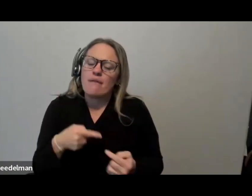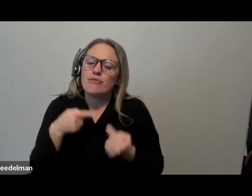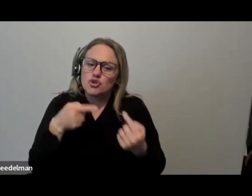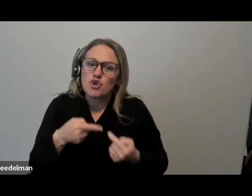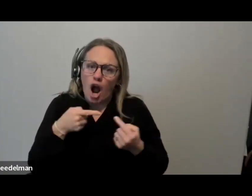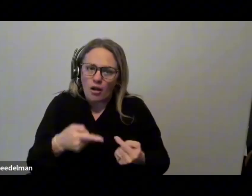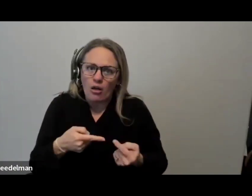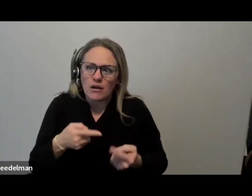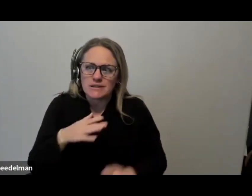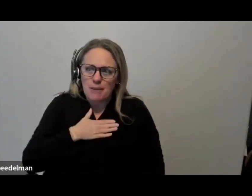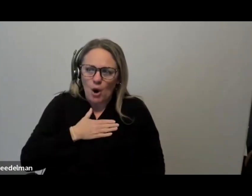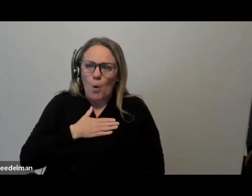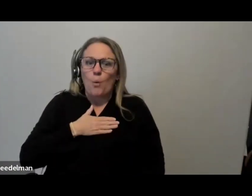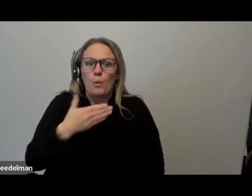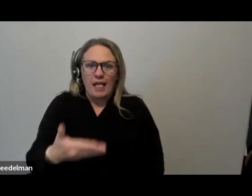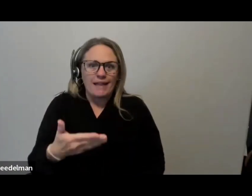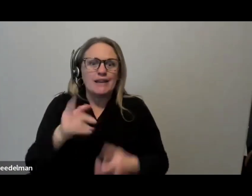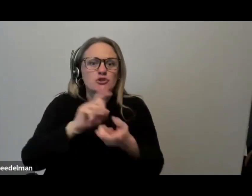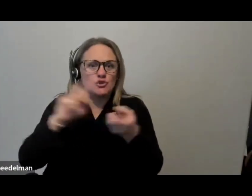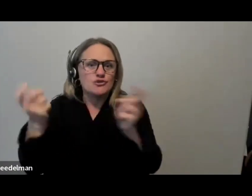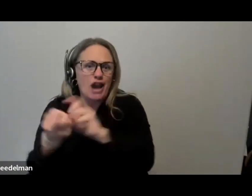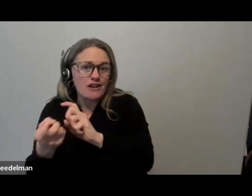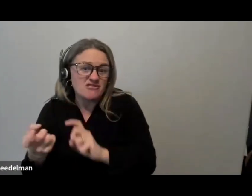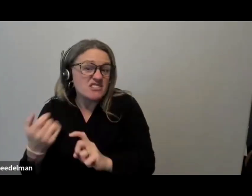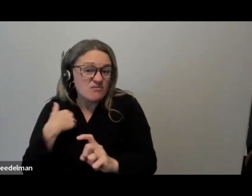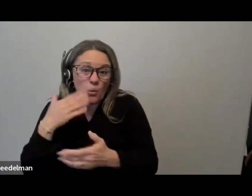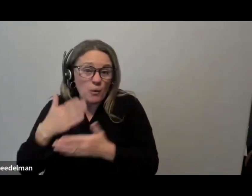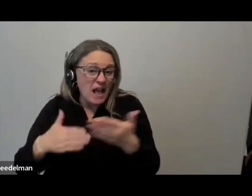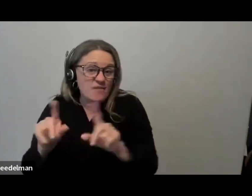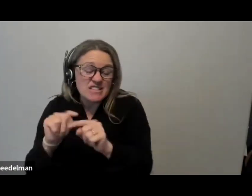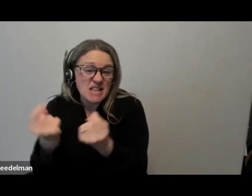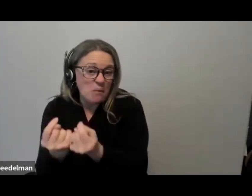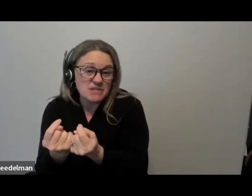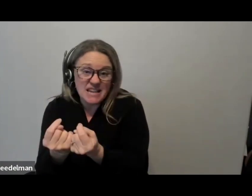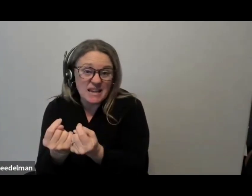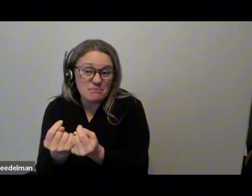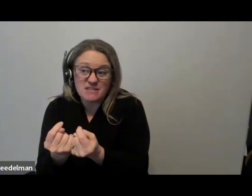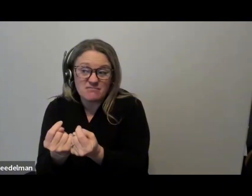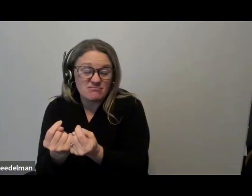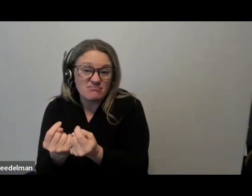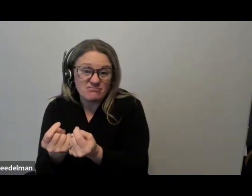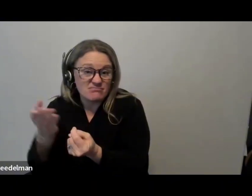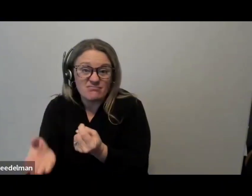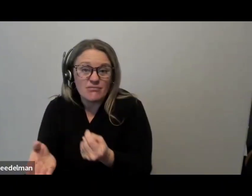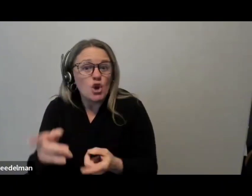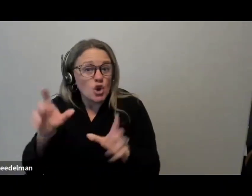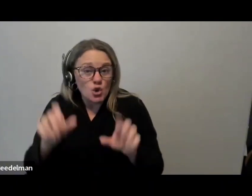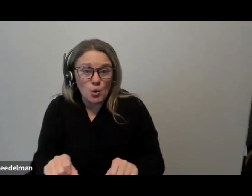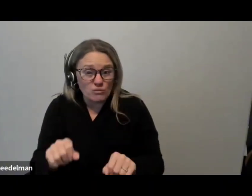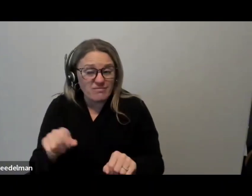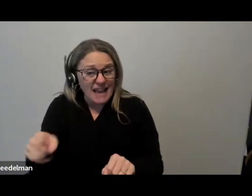We used to have some teams like that that are just like, you can tell me that your expert said this was an issue and I'm not gonna believe it until a user talks to me.